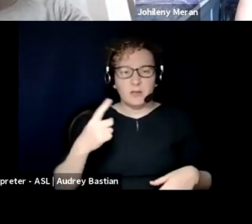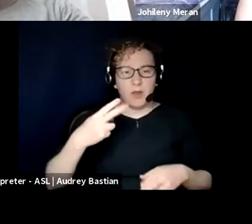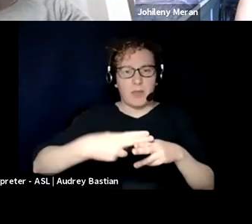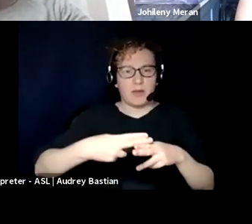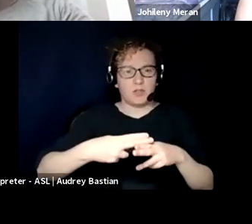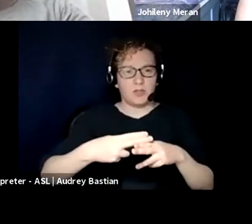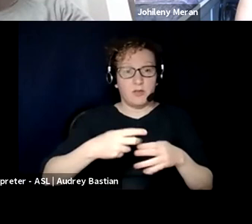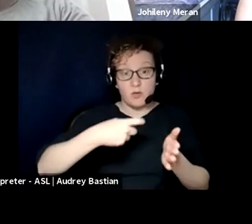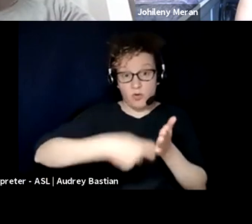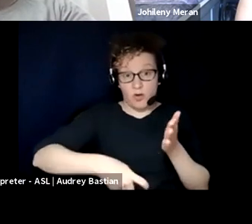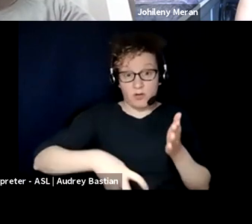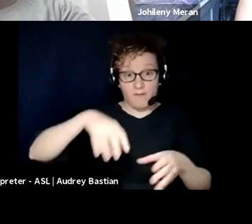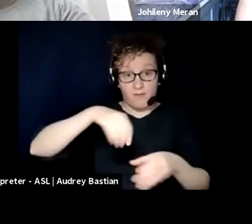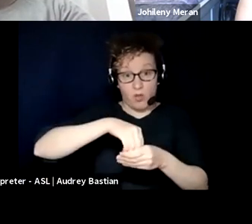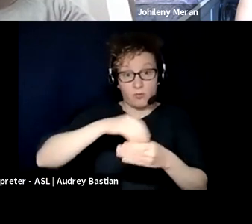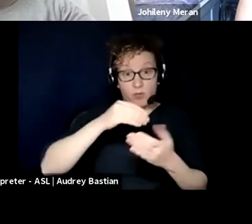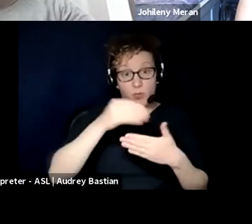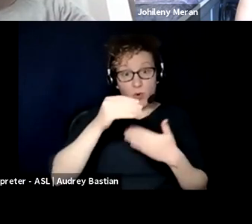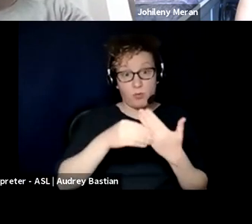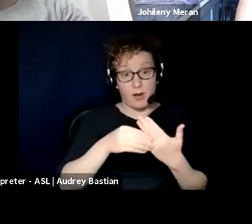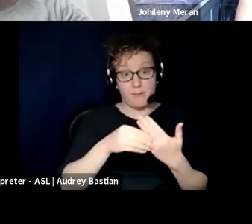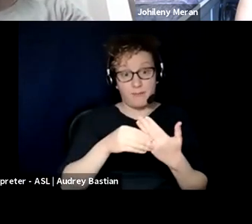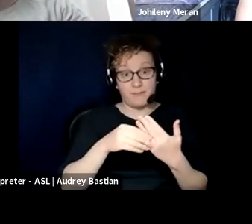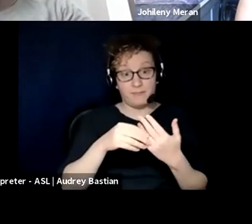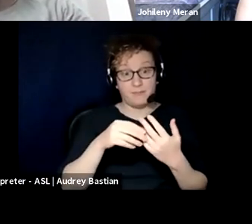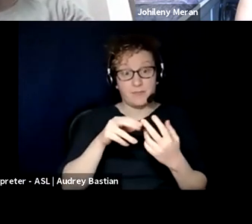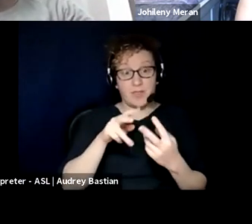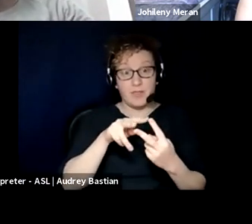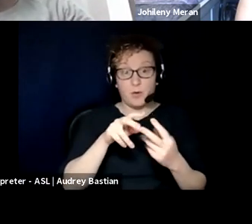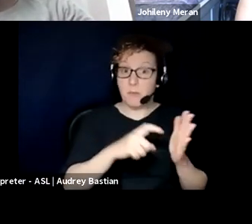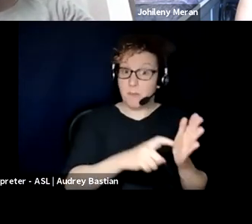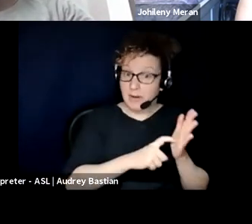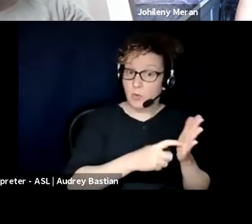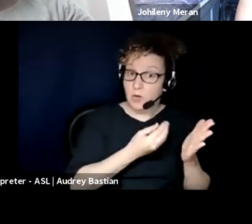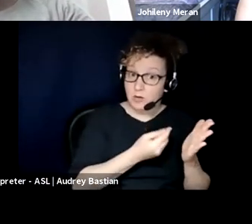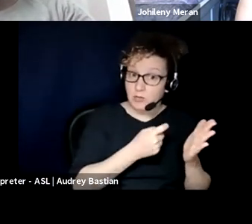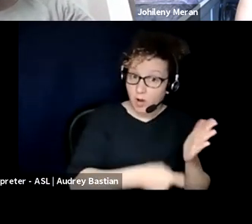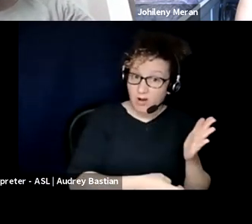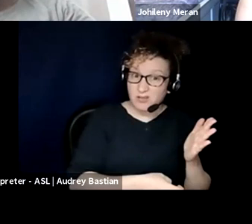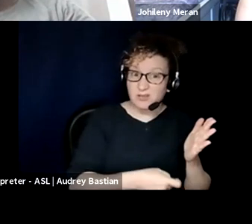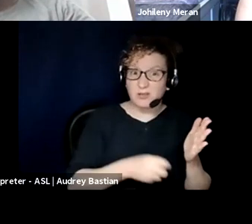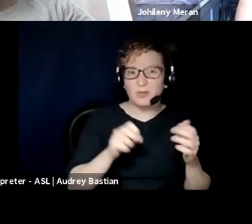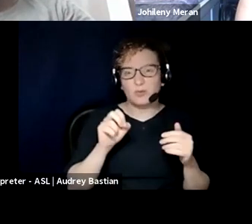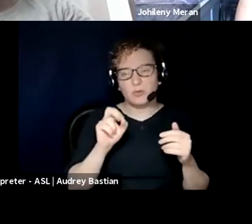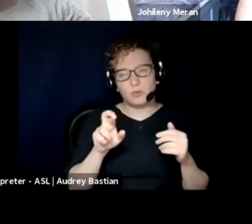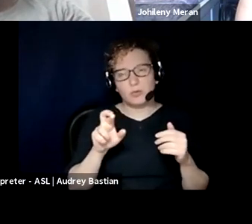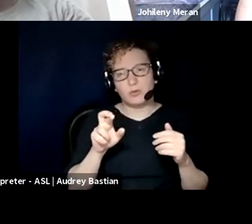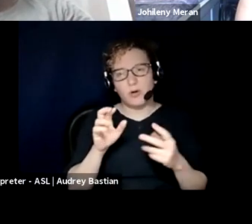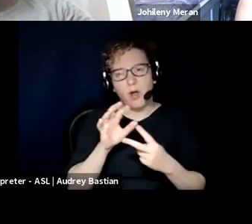cost involved with the program that were either mandatory or that were optional, but felt